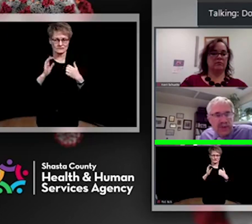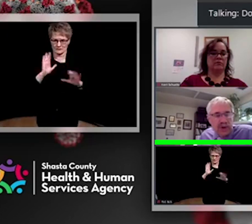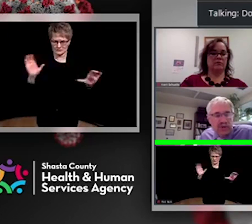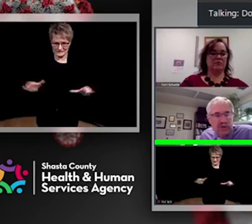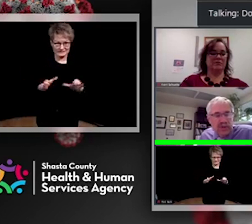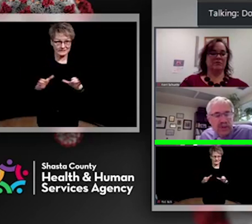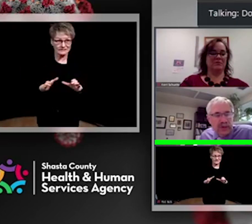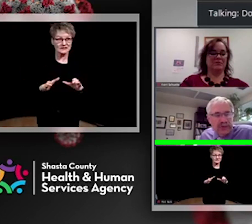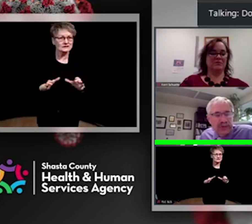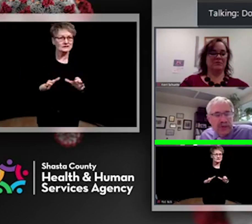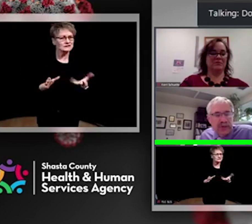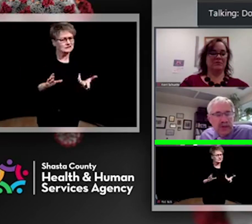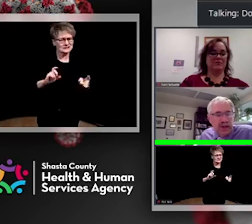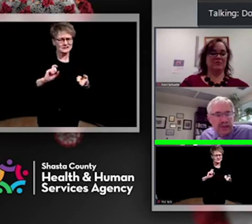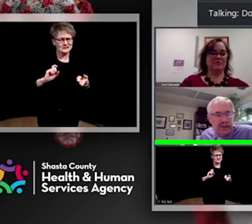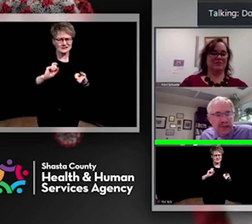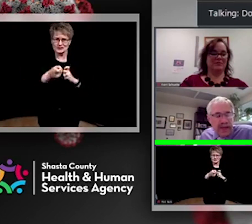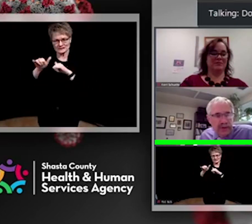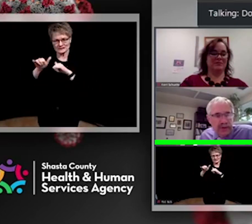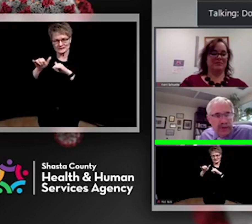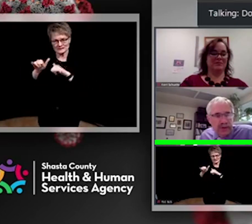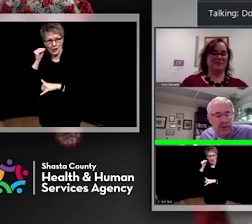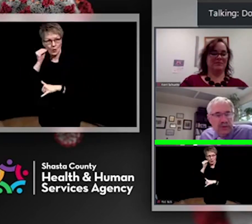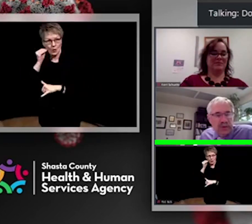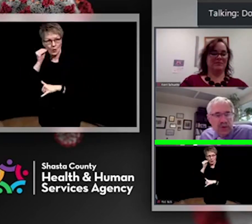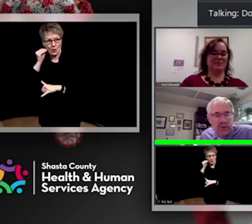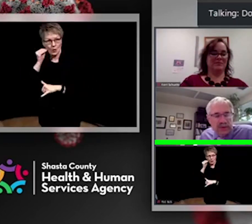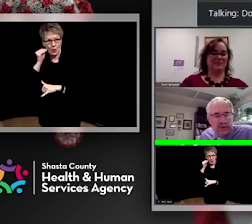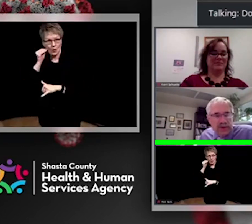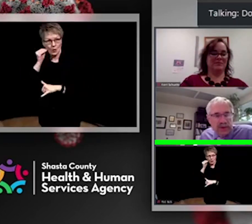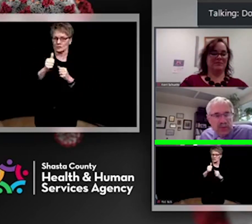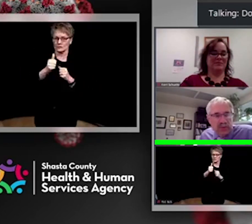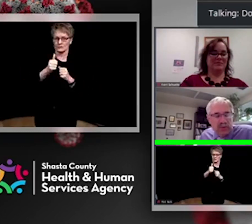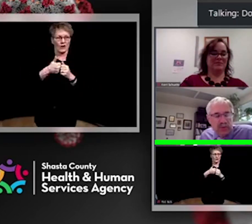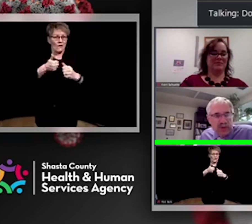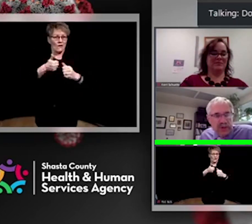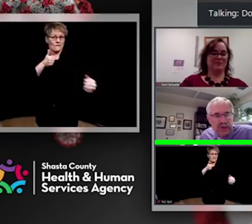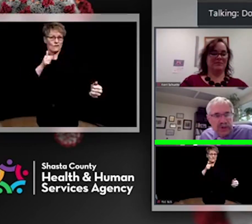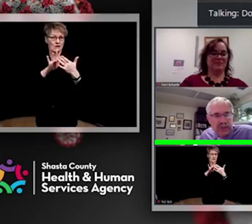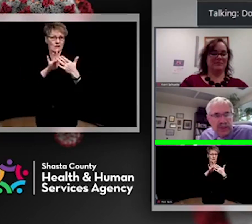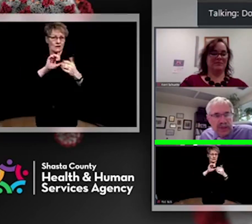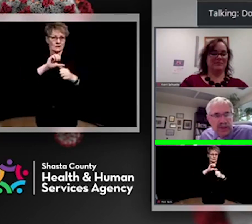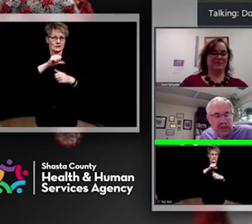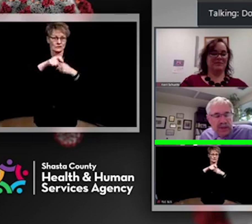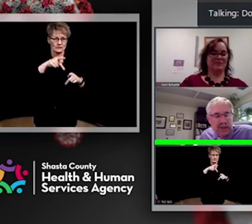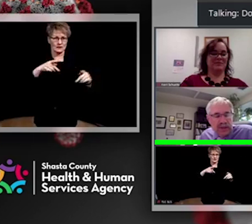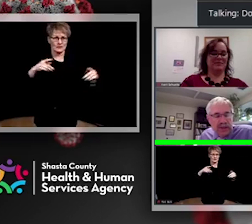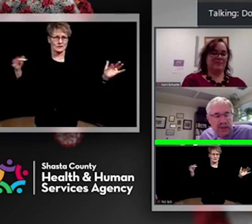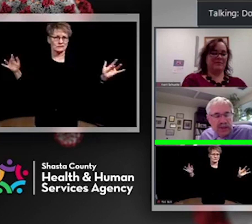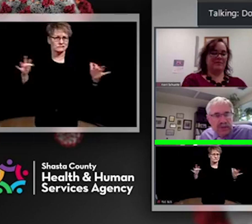stay away from others, not gather so that we can reduce risk. We can we can stamp